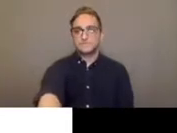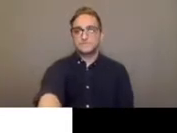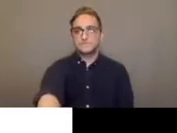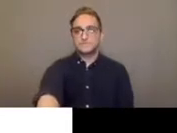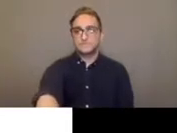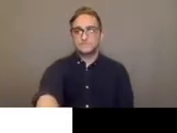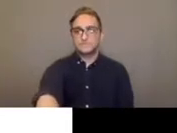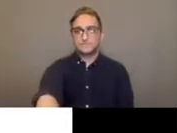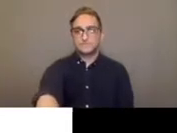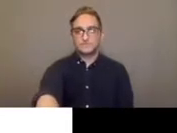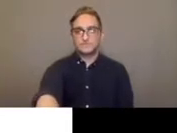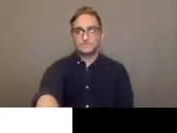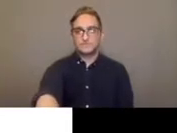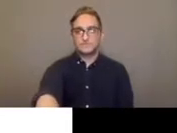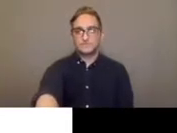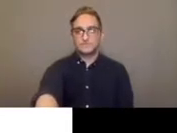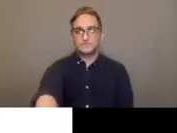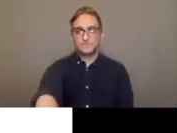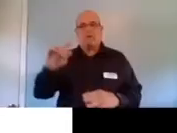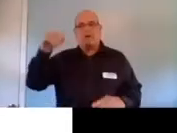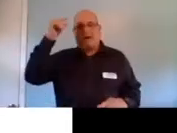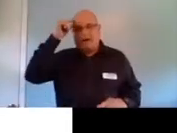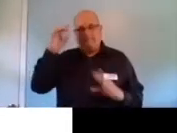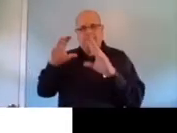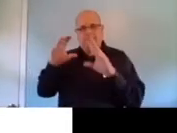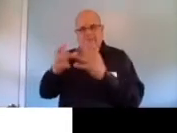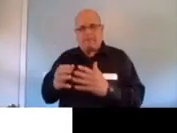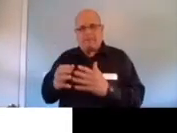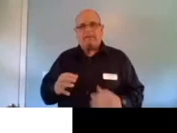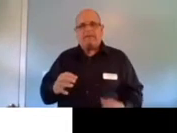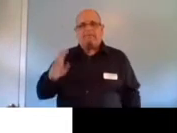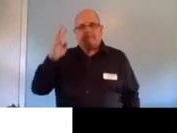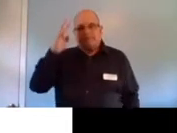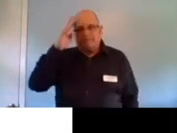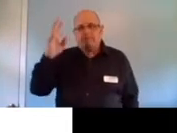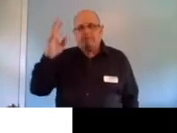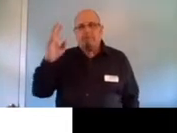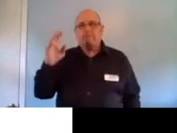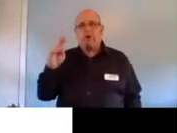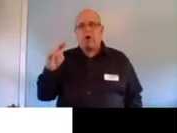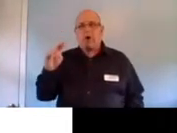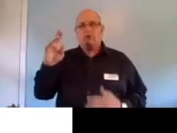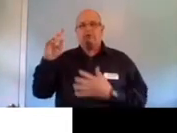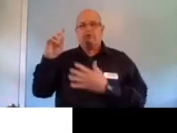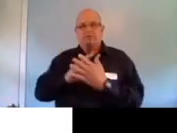a business or government entity may want to come up with nondiscrimination policy, effective